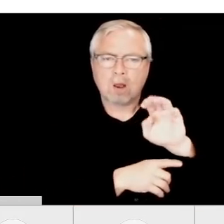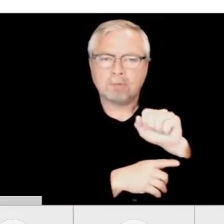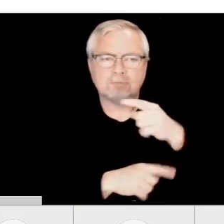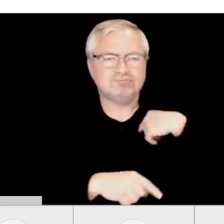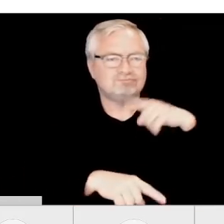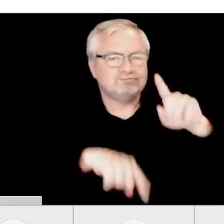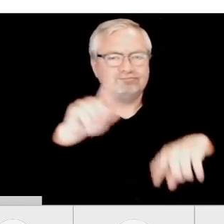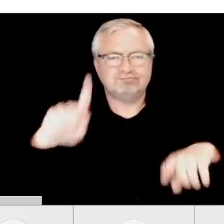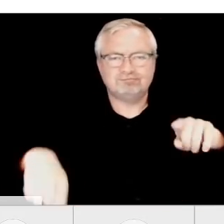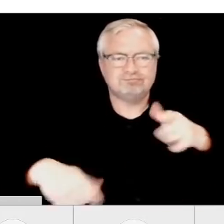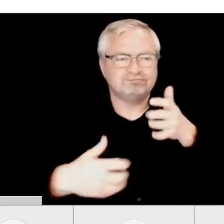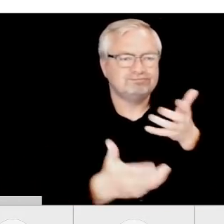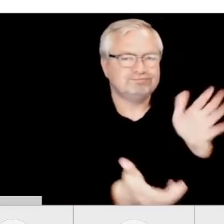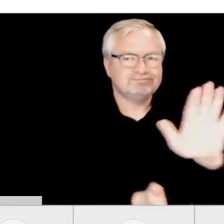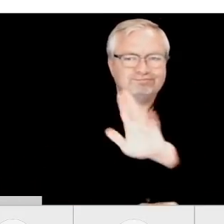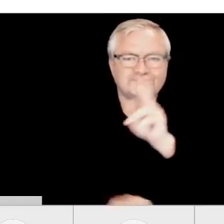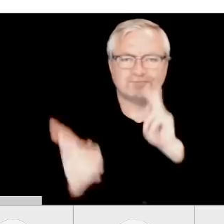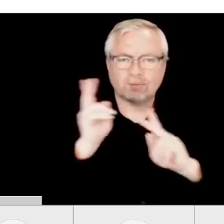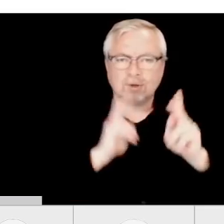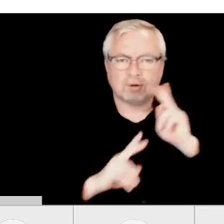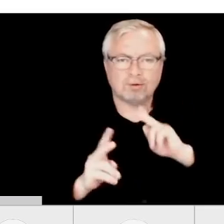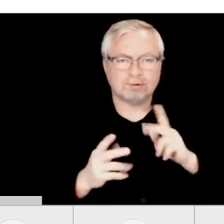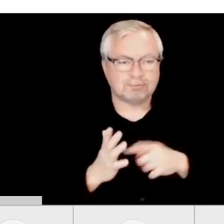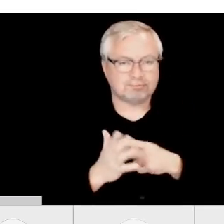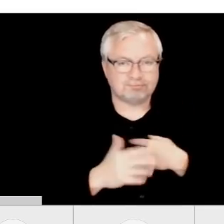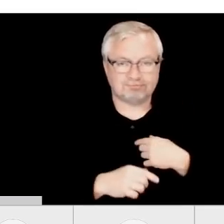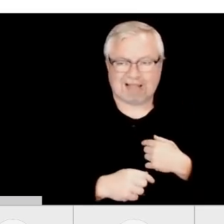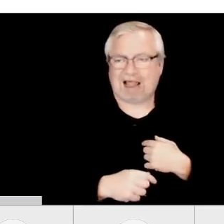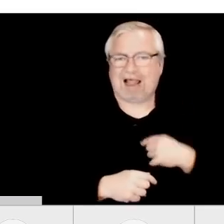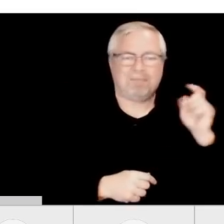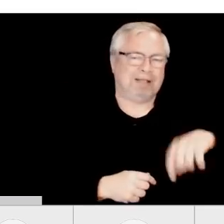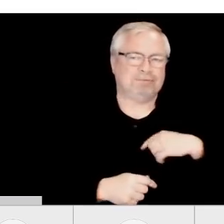hospitalized and require ICU is generally unchanged.